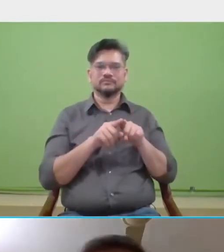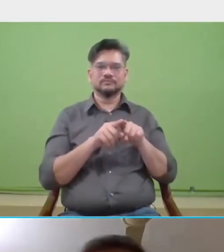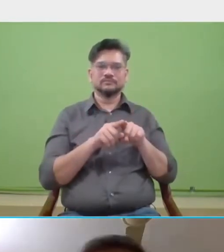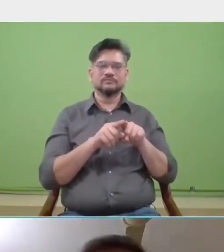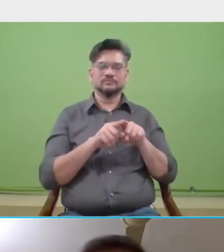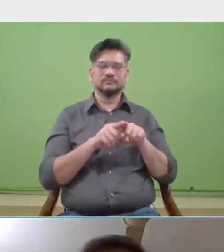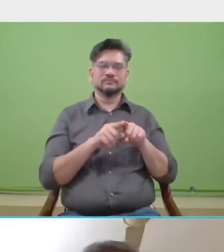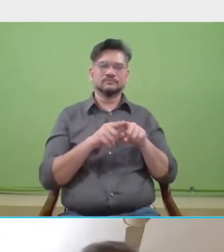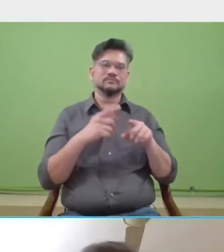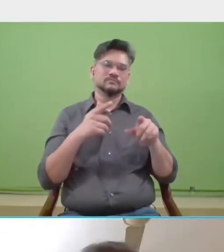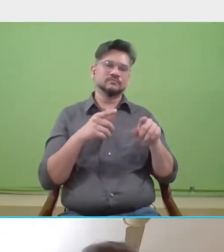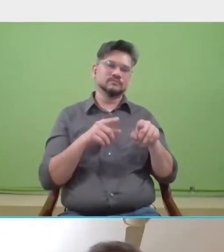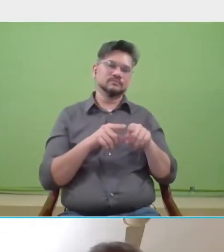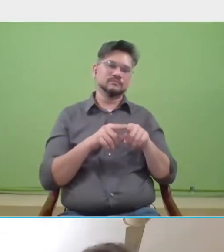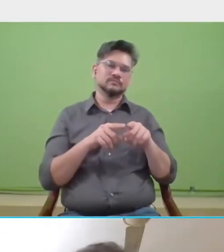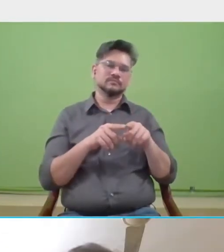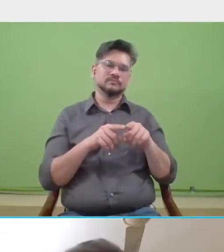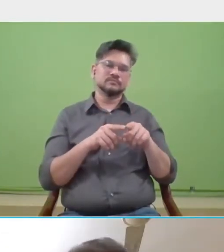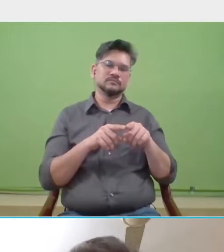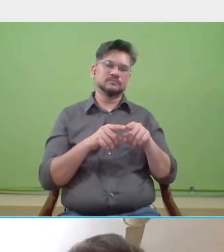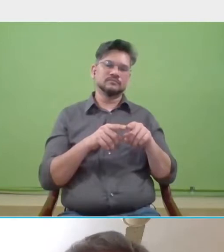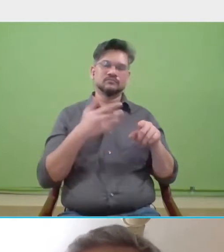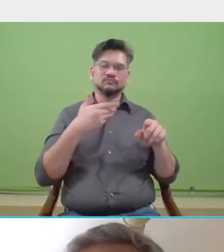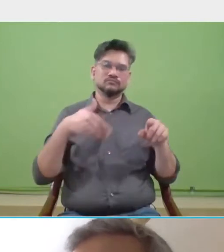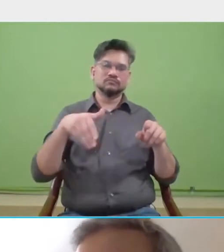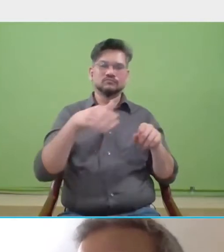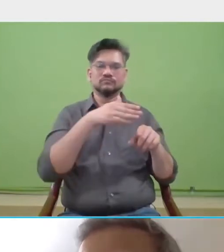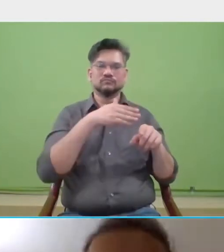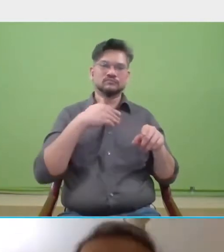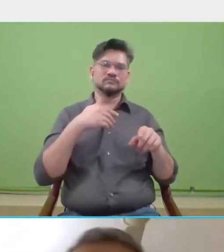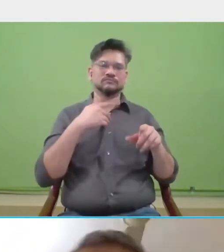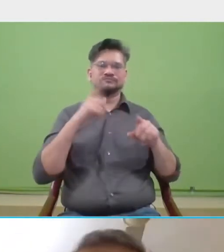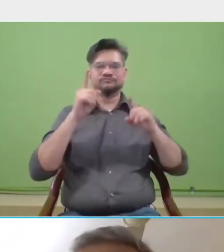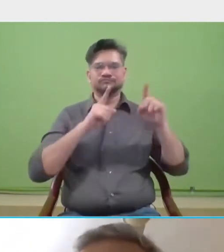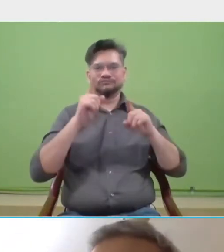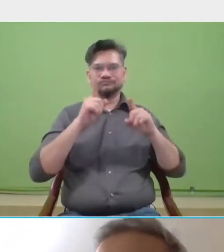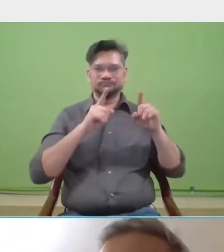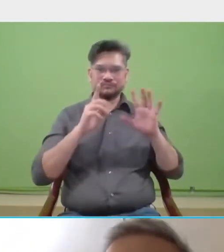is that okay we all engage in gestures and sign language users are more refined form